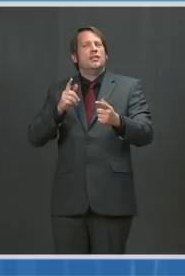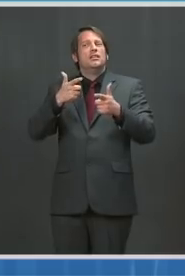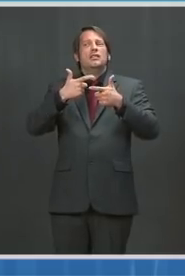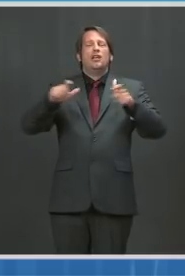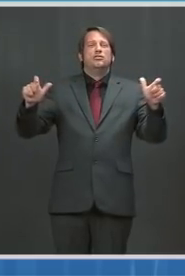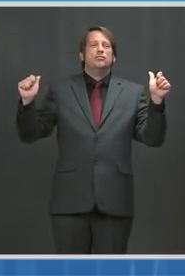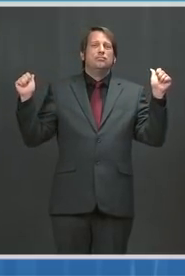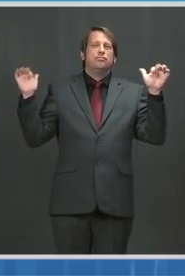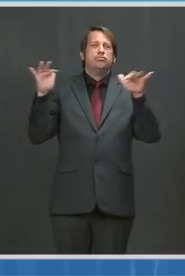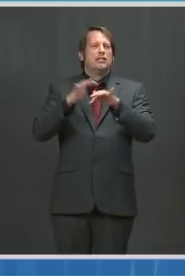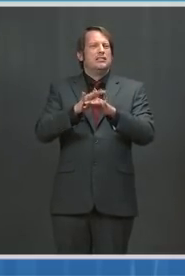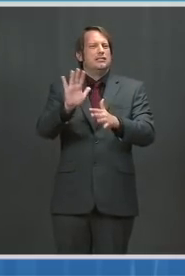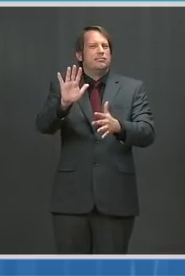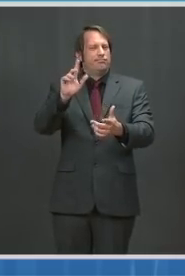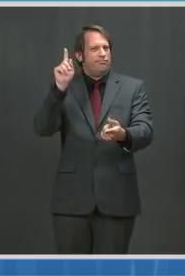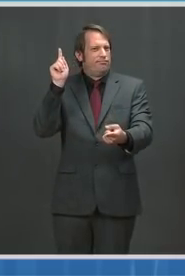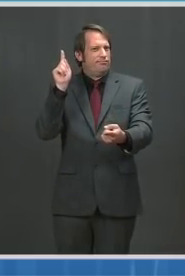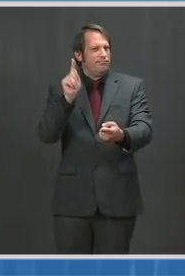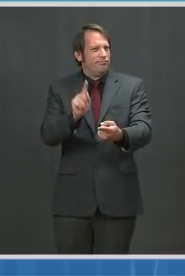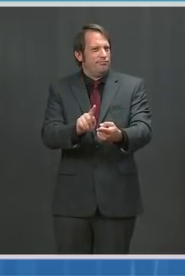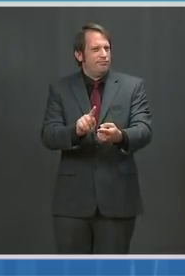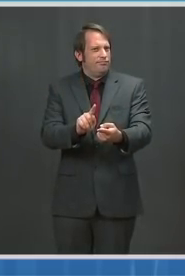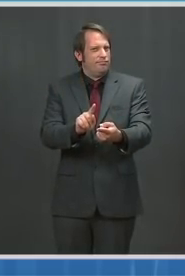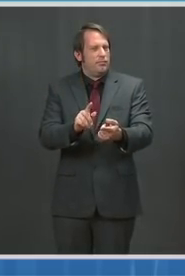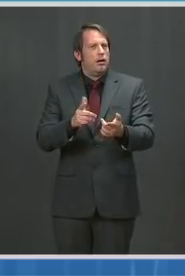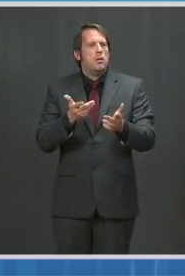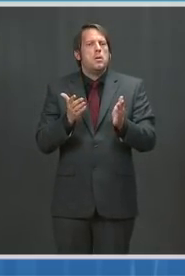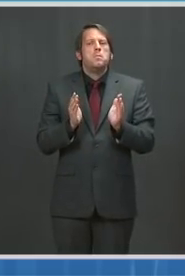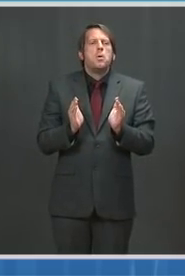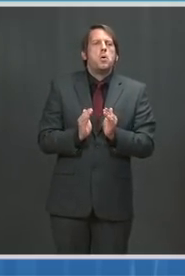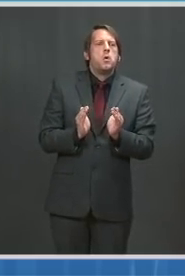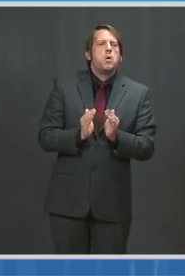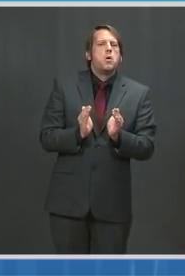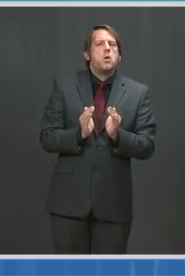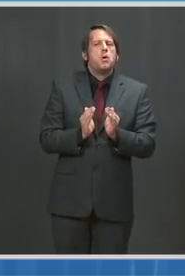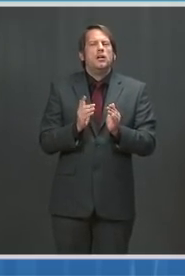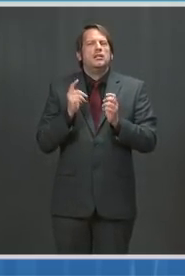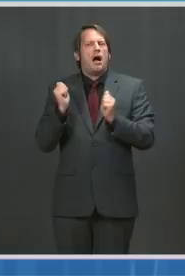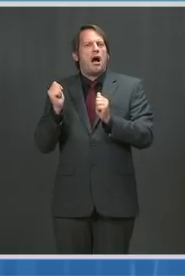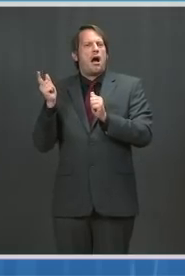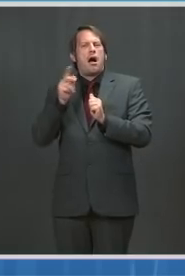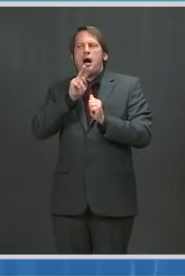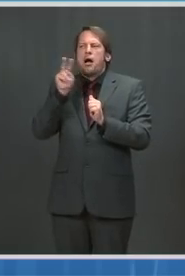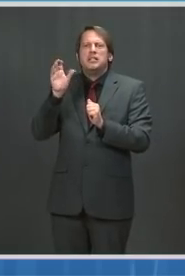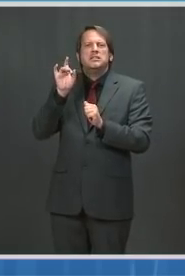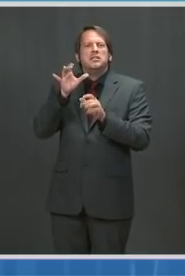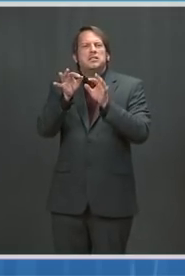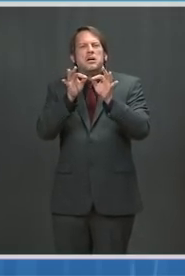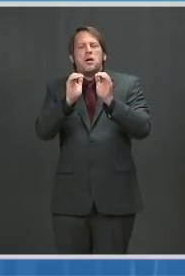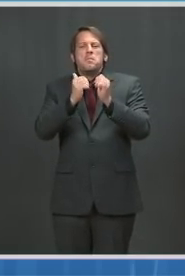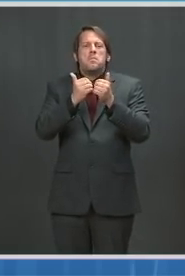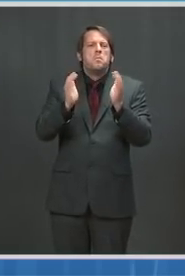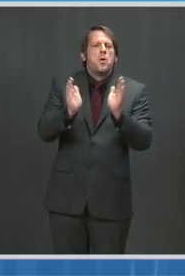on how to host small events safely, recognizing that our goals are to decrease transmission of COVID-19